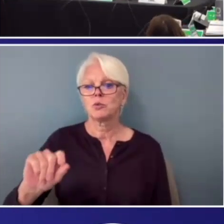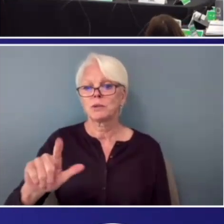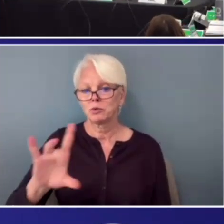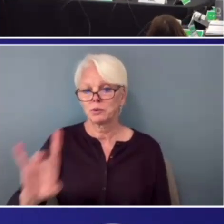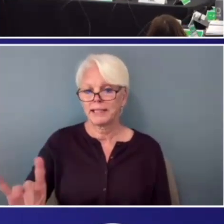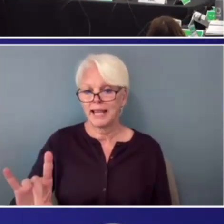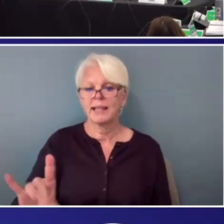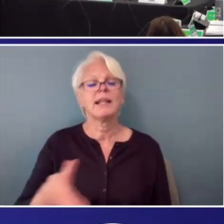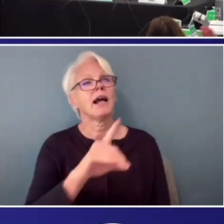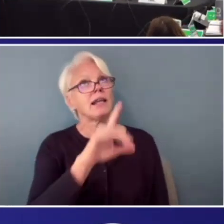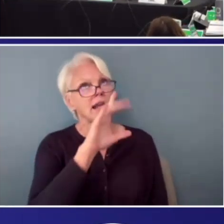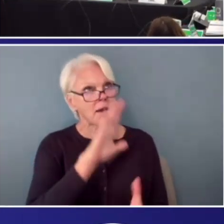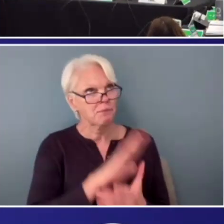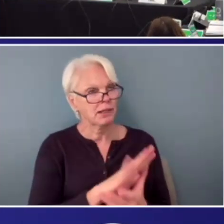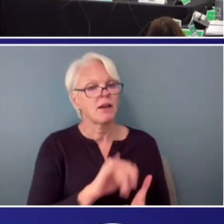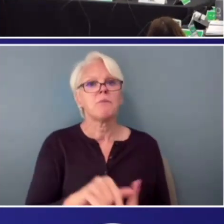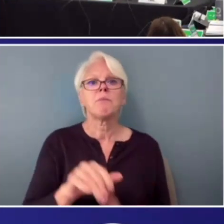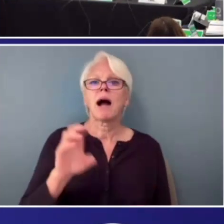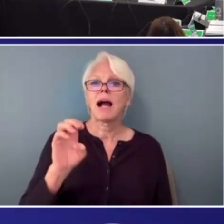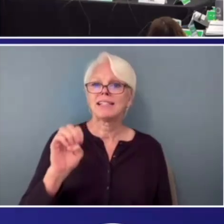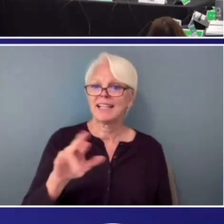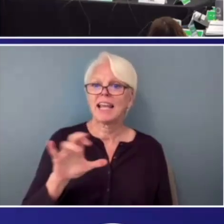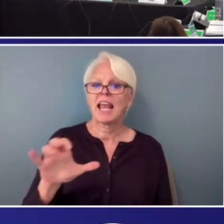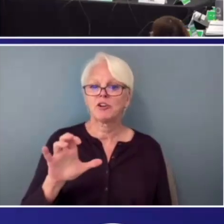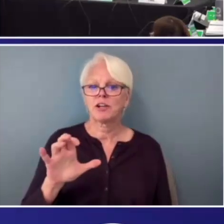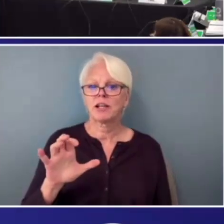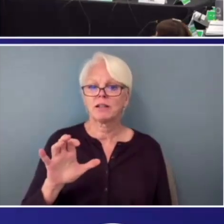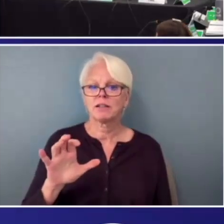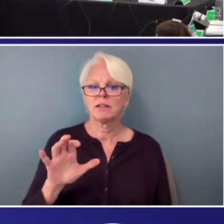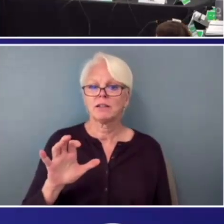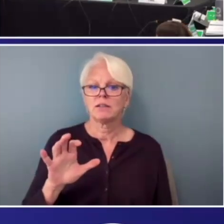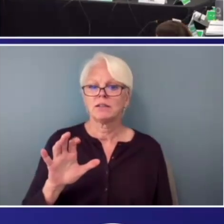Although I do see Eric is typing in the chat, so it's possible he has an operational take on this.